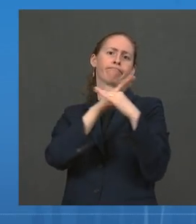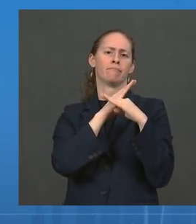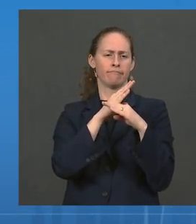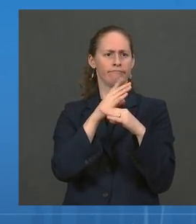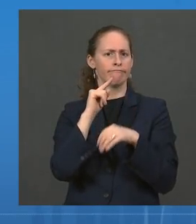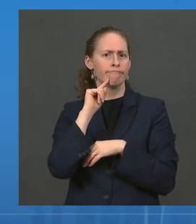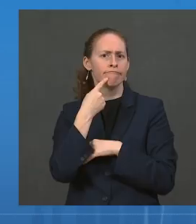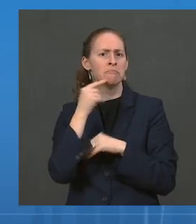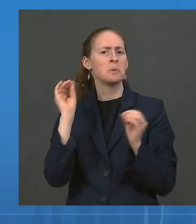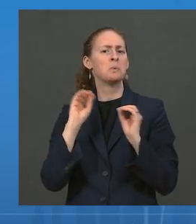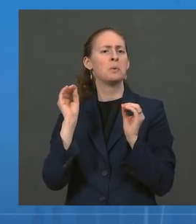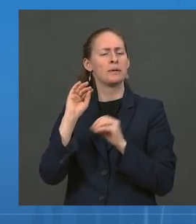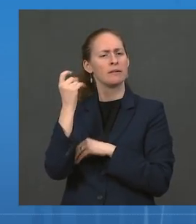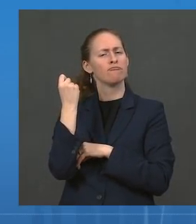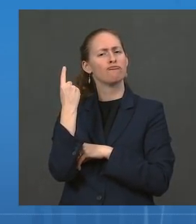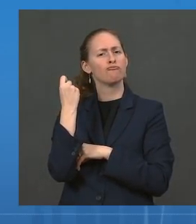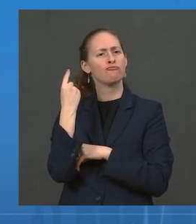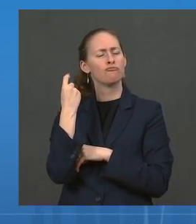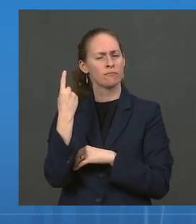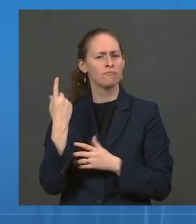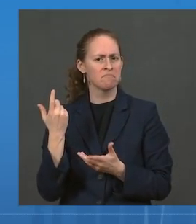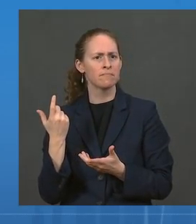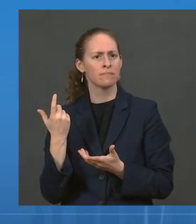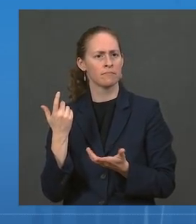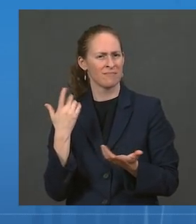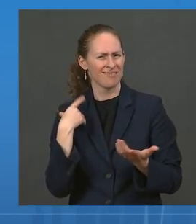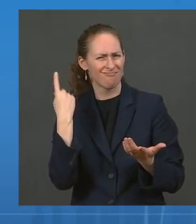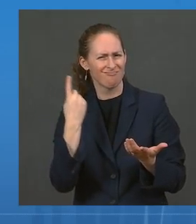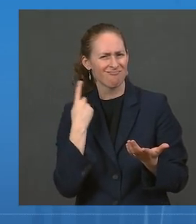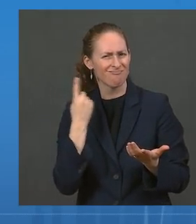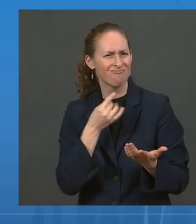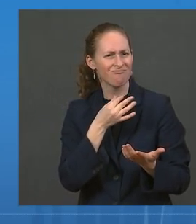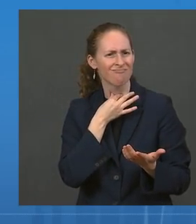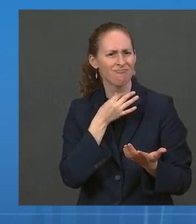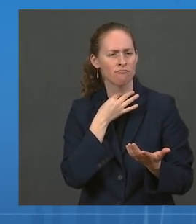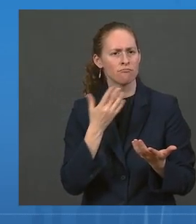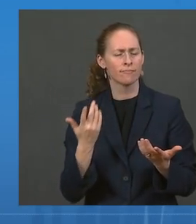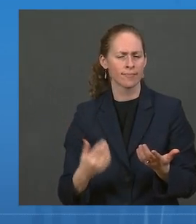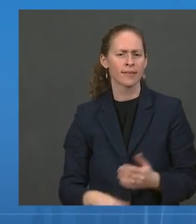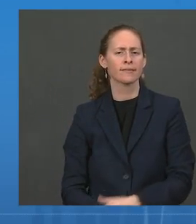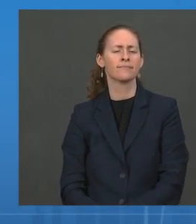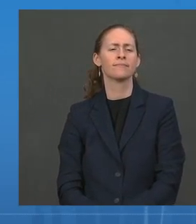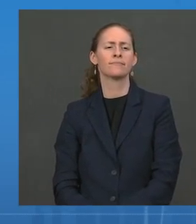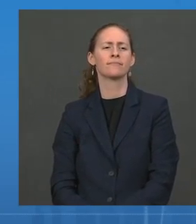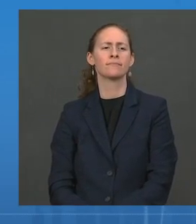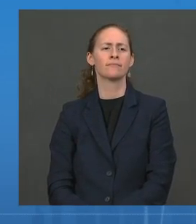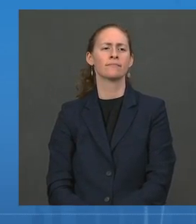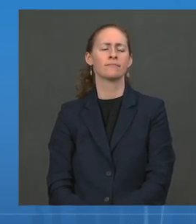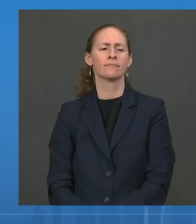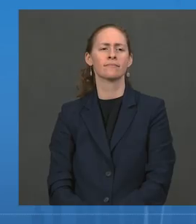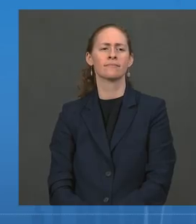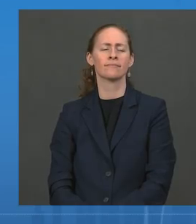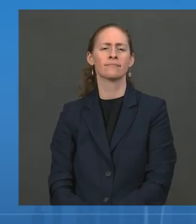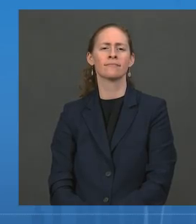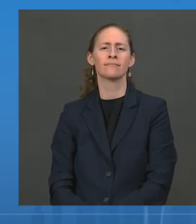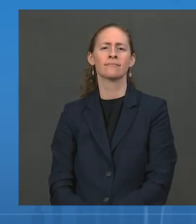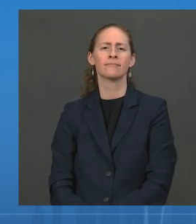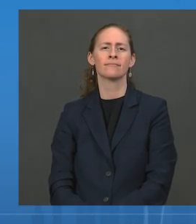how much longer will the public health protection measures that Dr. Walensky was talking about, along the lines of masking and the like --